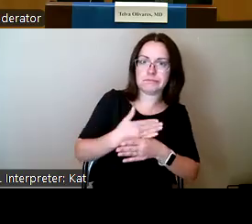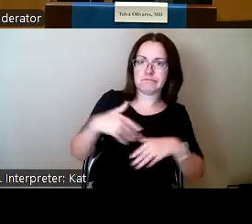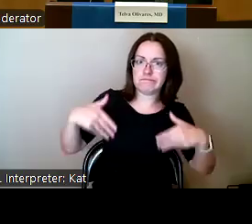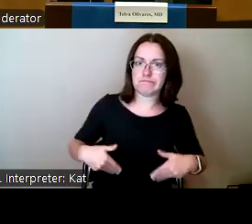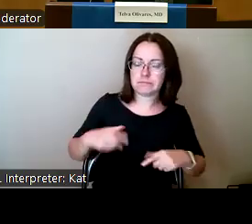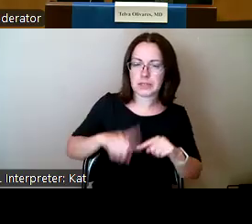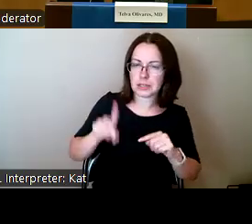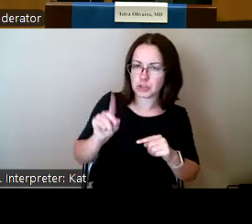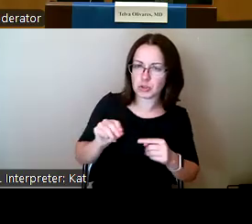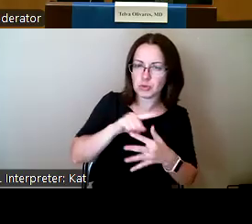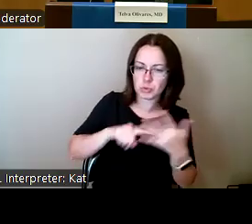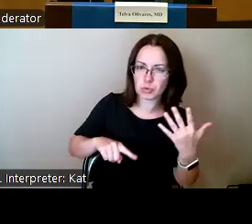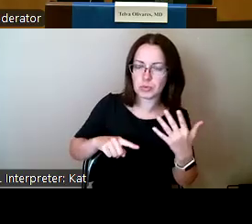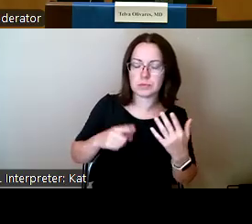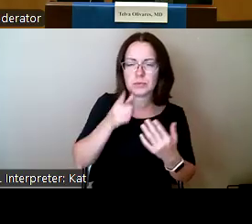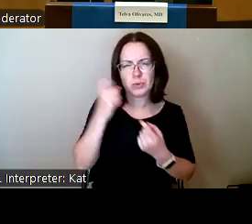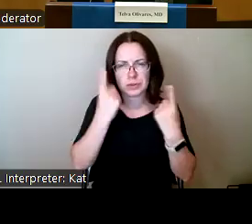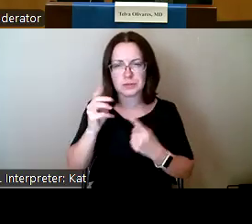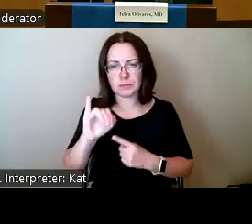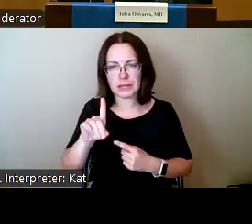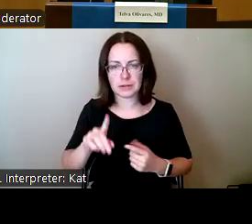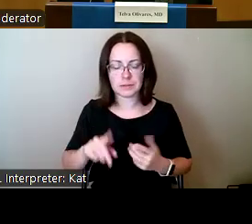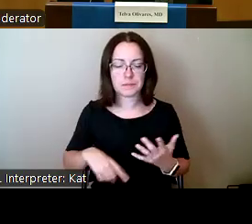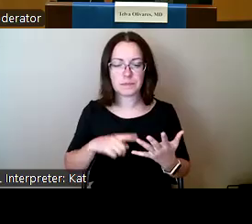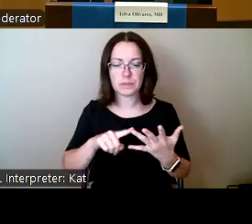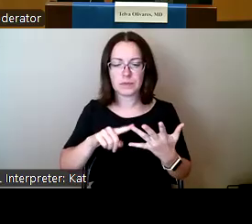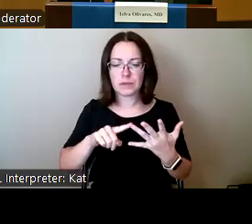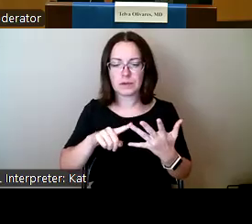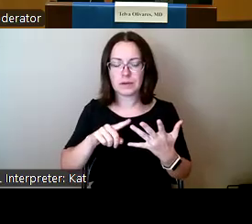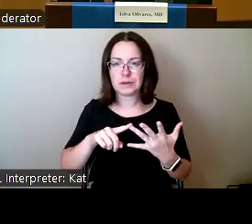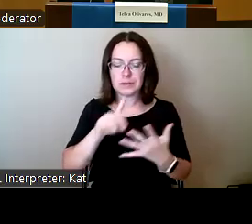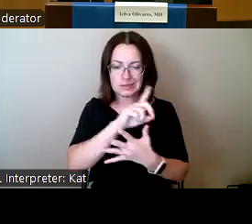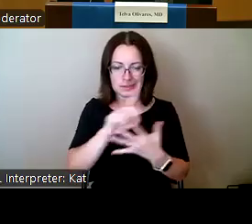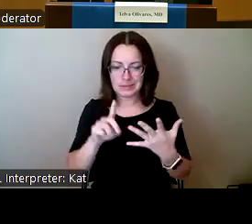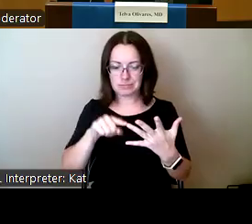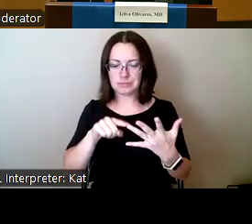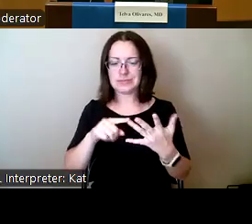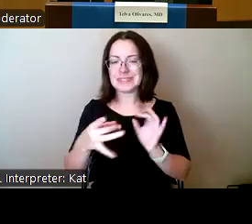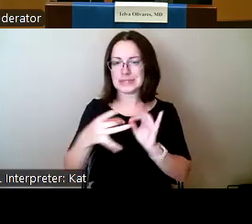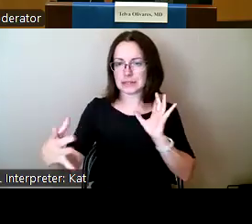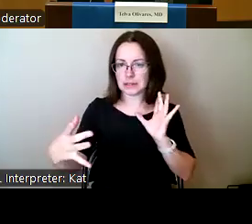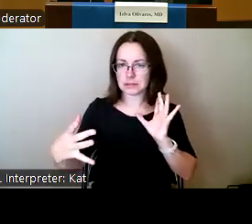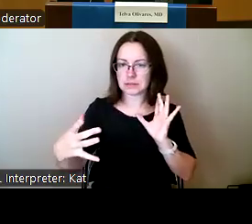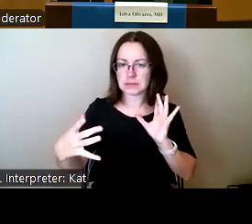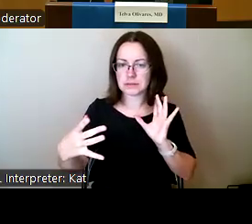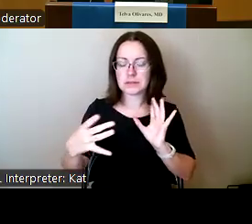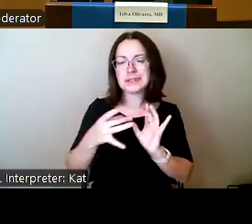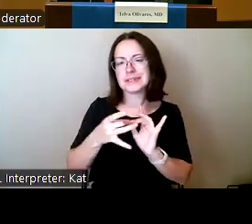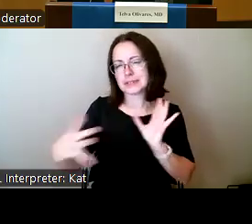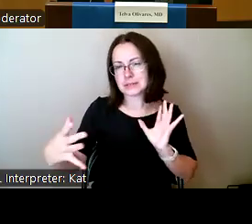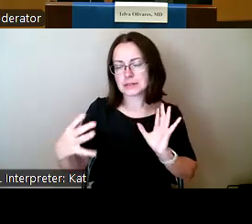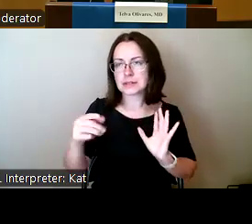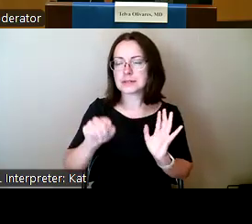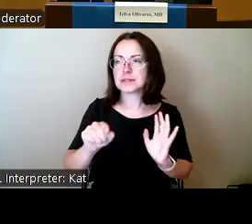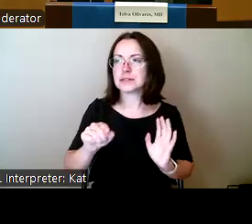uh third I guess it's the fourth D now is disconnectedness. This is a subject of of a